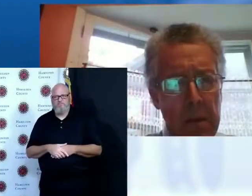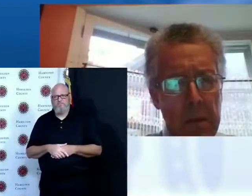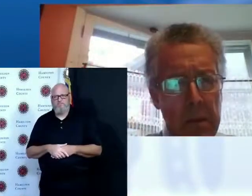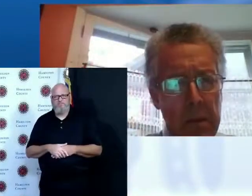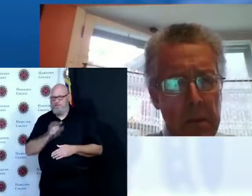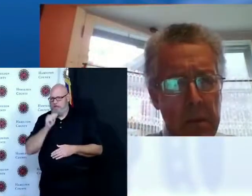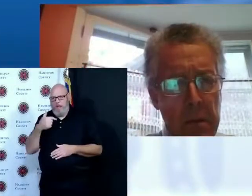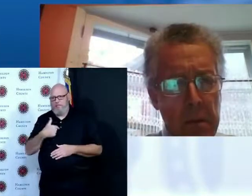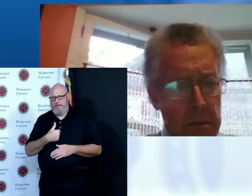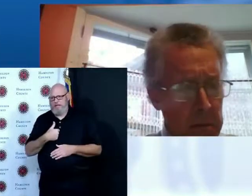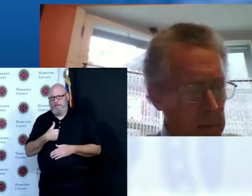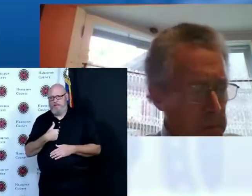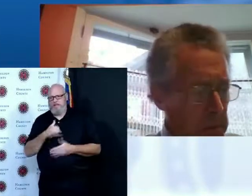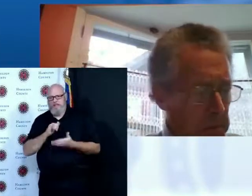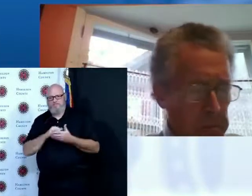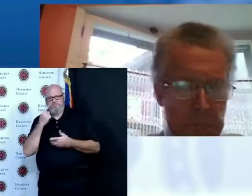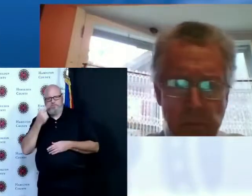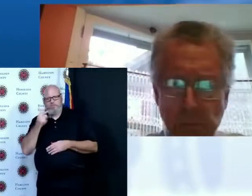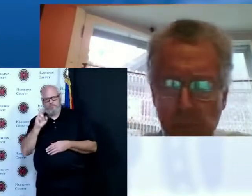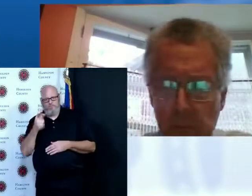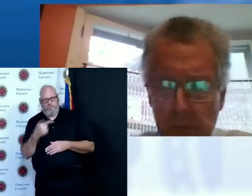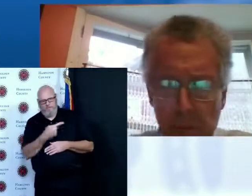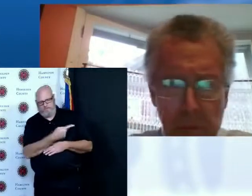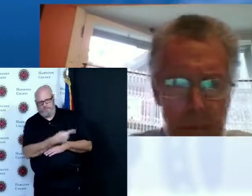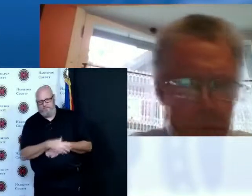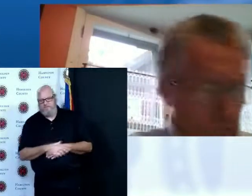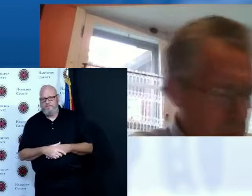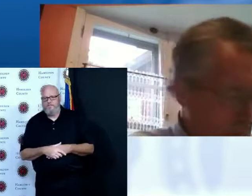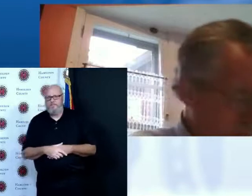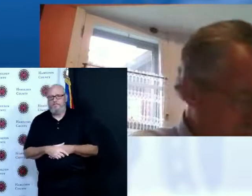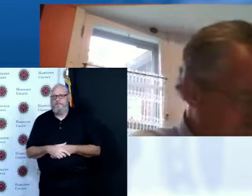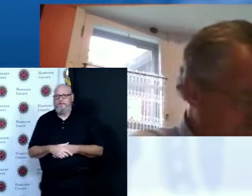I do you know that County Commissioners do have a call with the Governor every other week